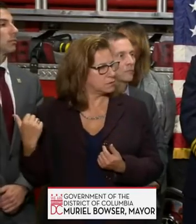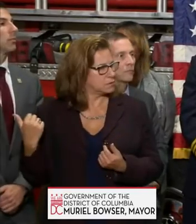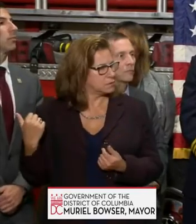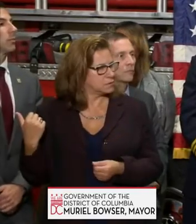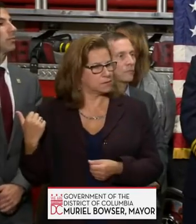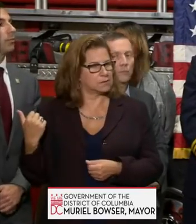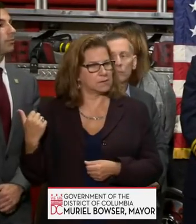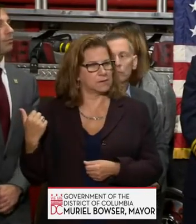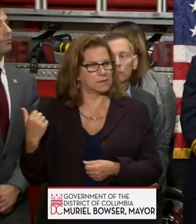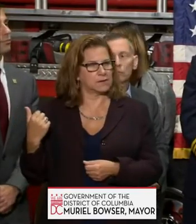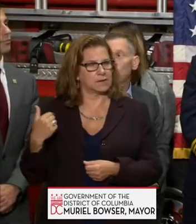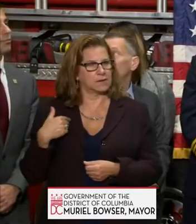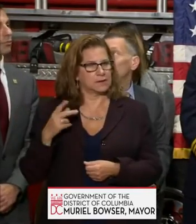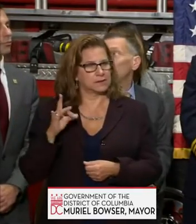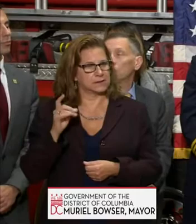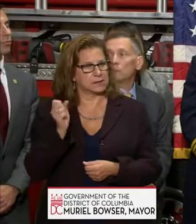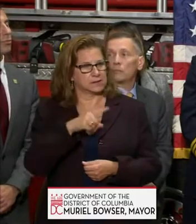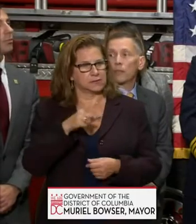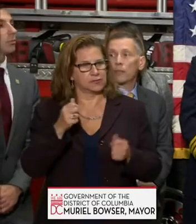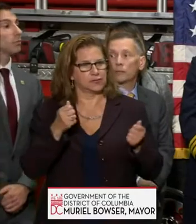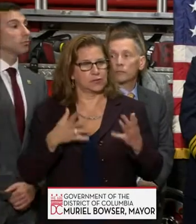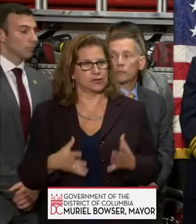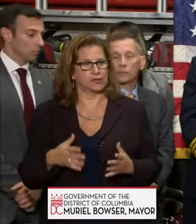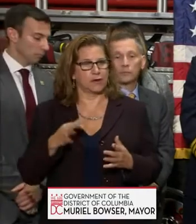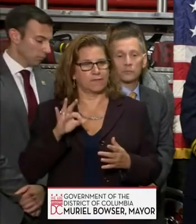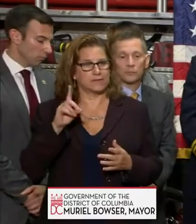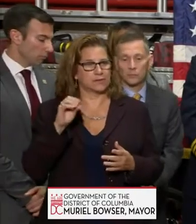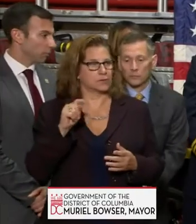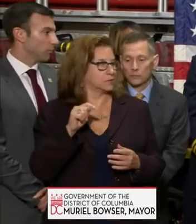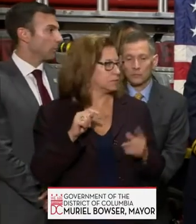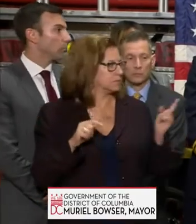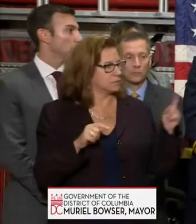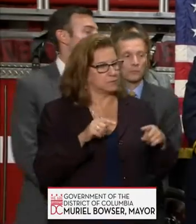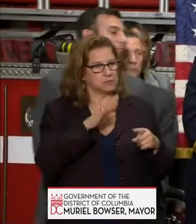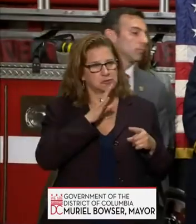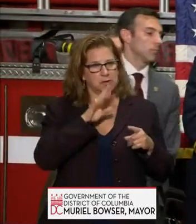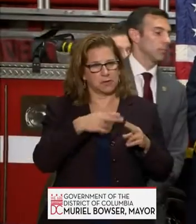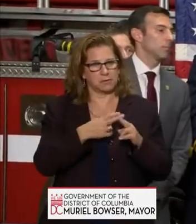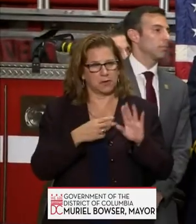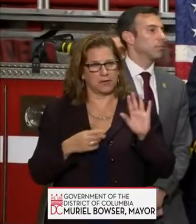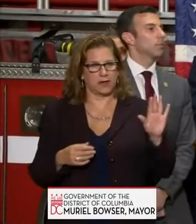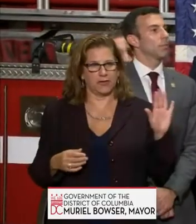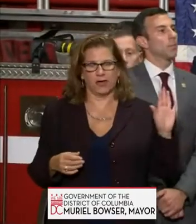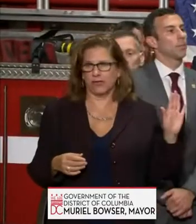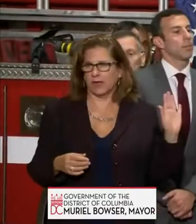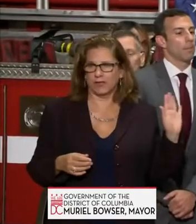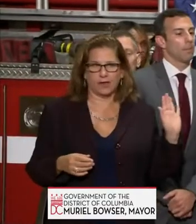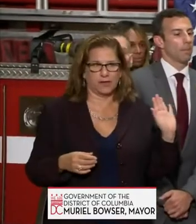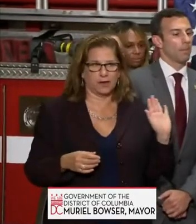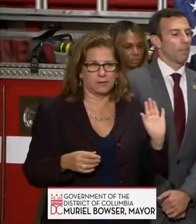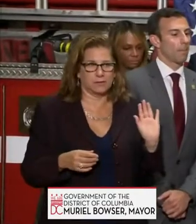OUR DIRECTOR TO COME UP ON ALL TRANSPORTATION ISSUES, AND IF METRO WOULD LIKE TO MAKE A COMMENT ABOUT PREPARATIONS